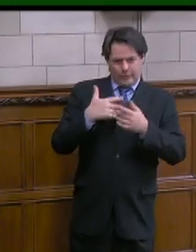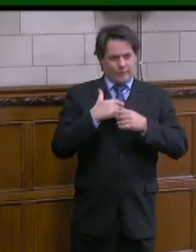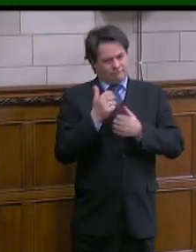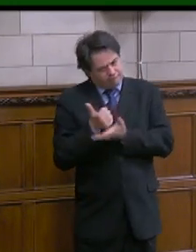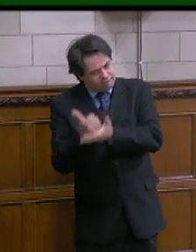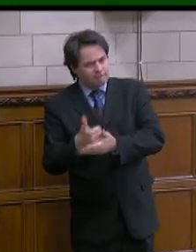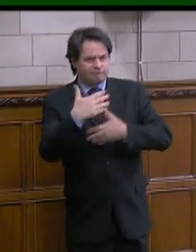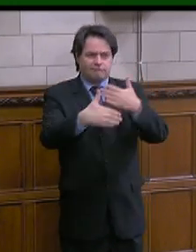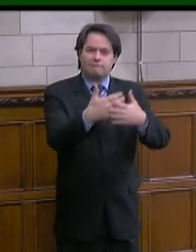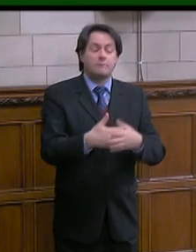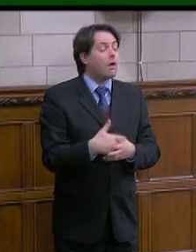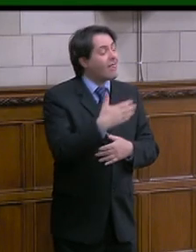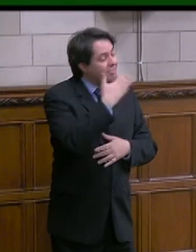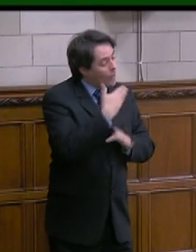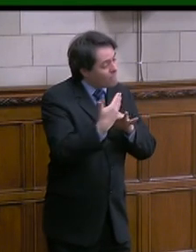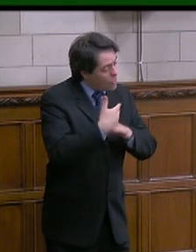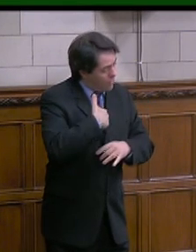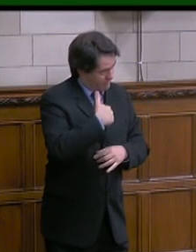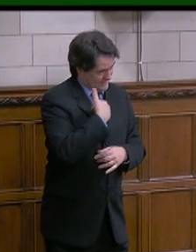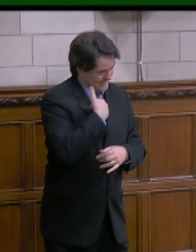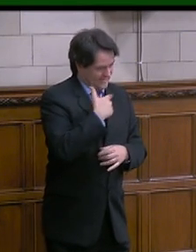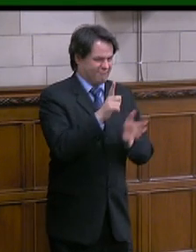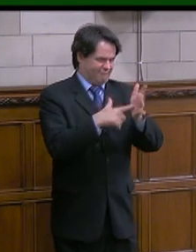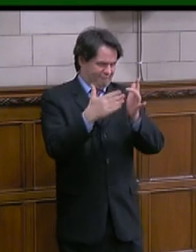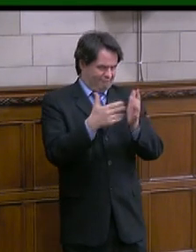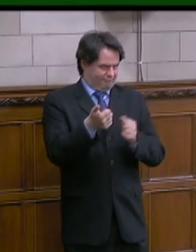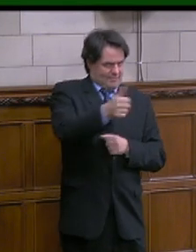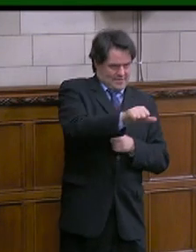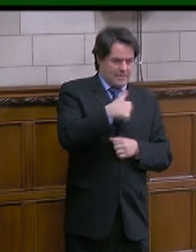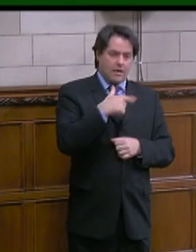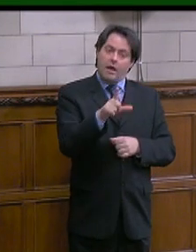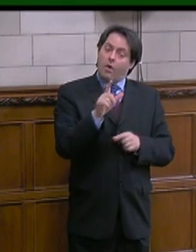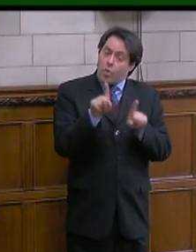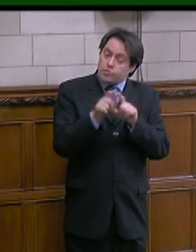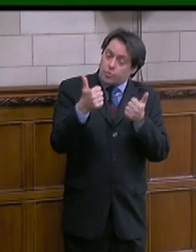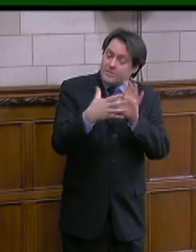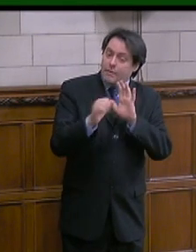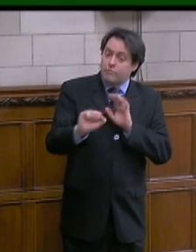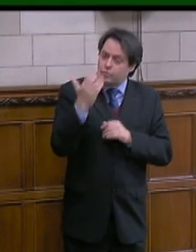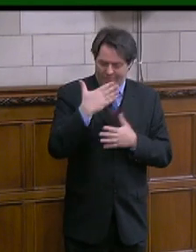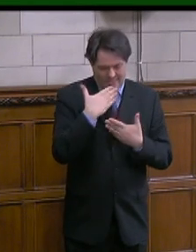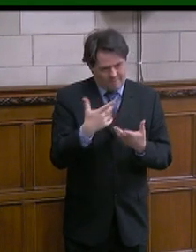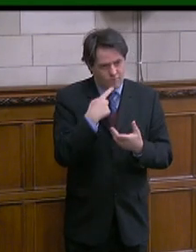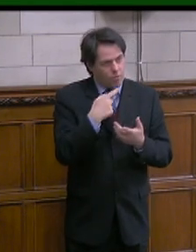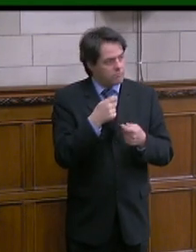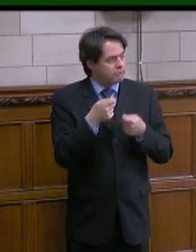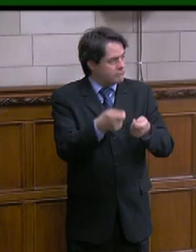Gentleman for his intervention and for the information about the school, which I am sure is a good example to many others.